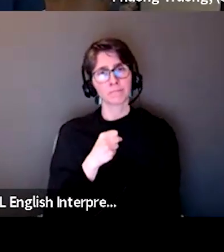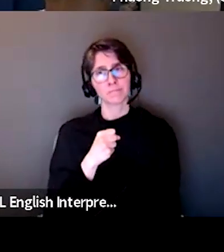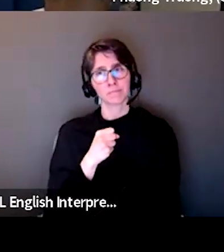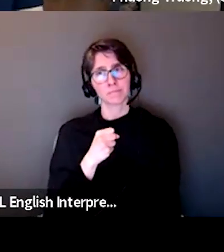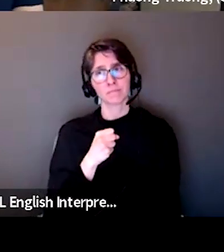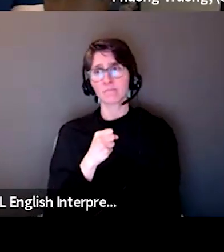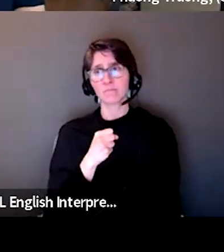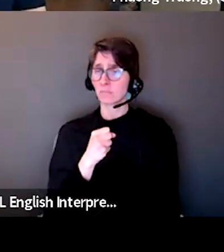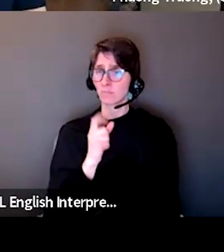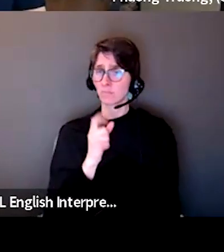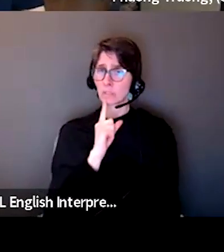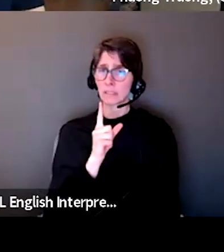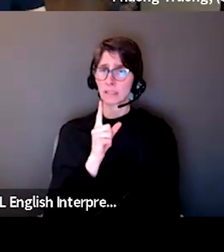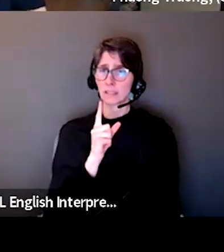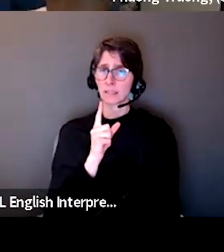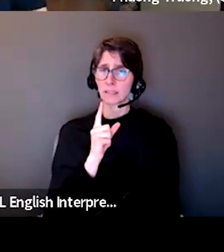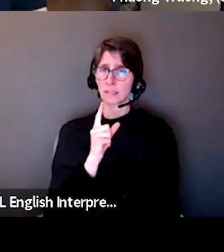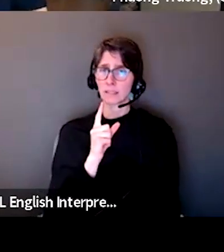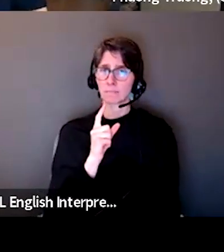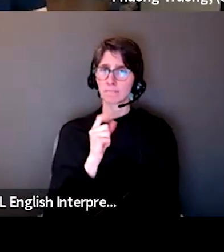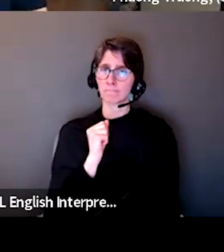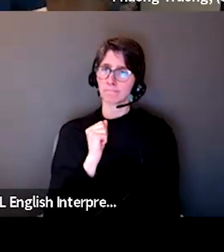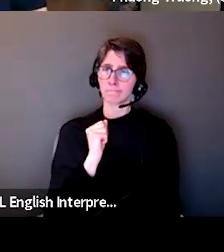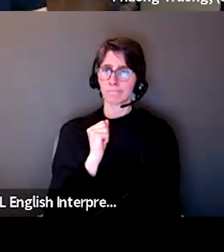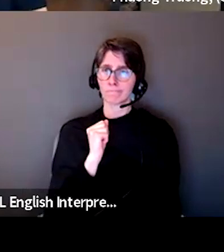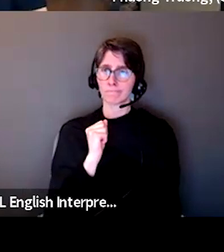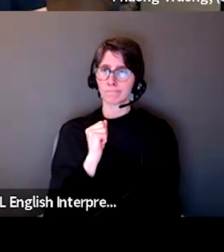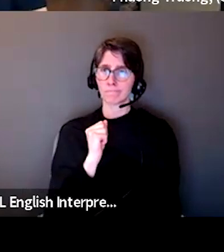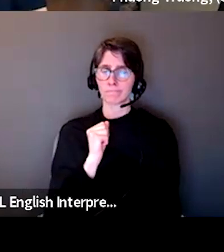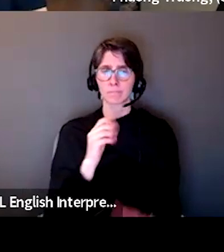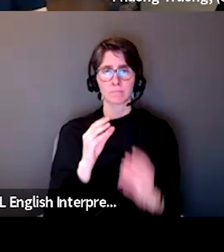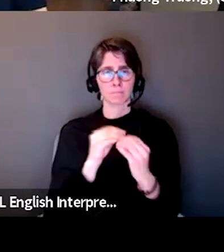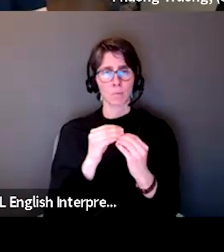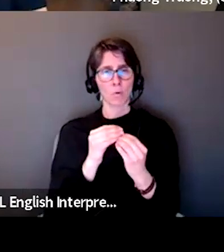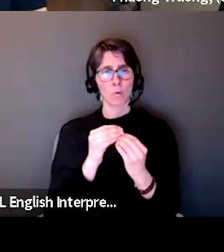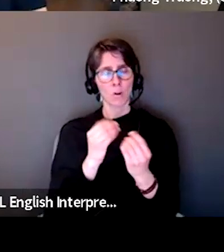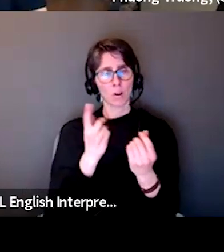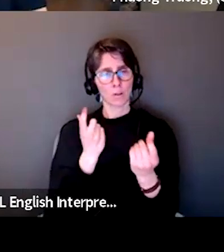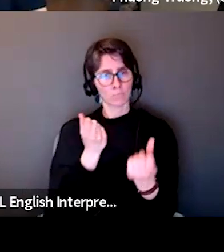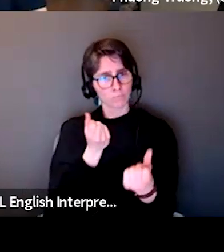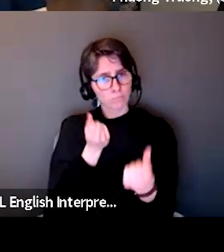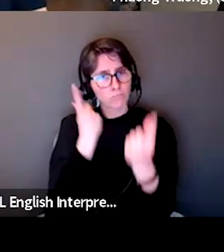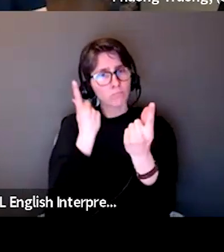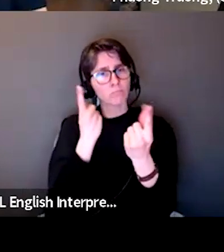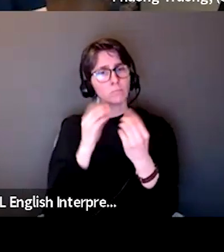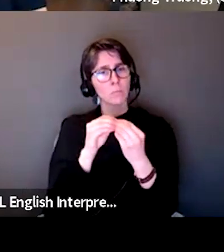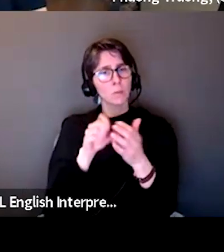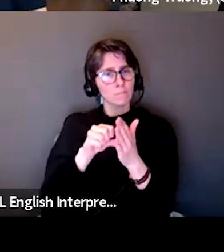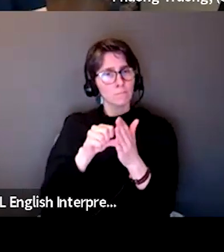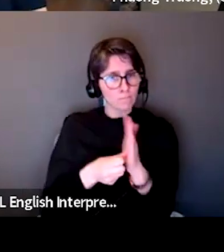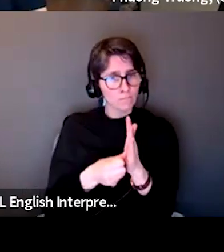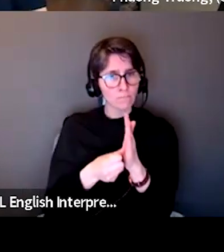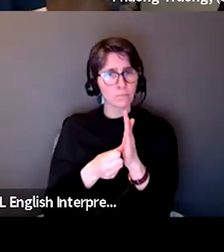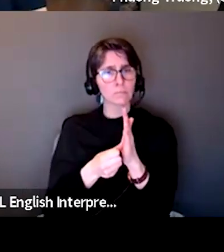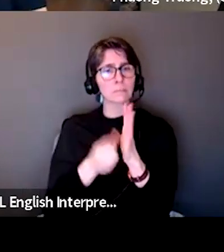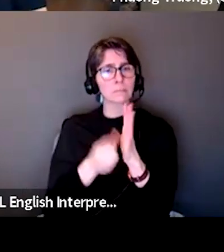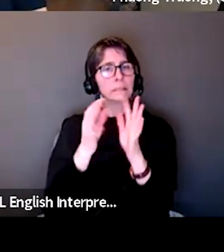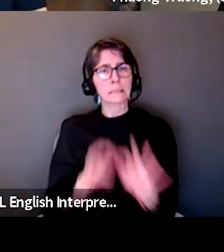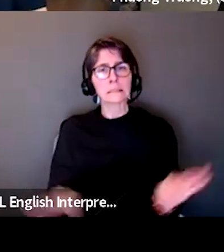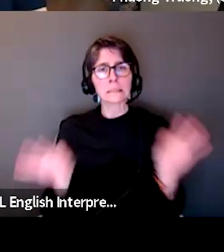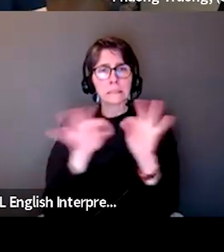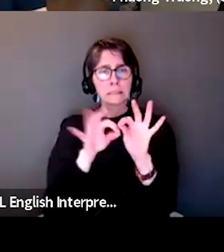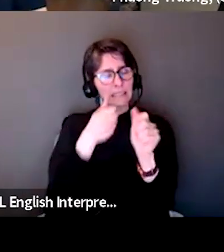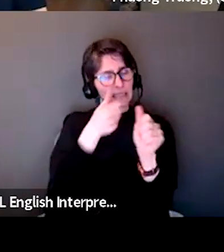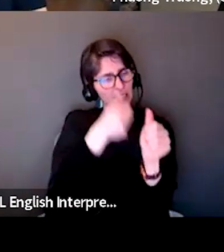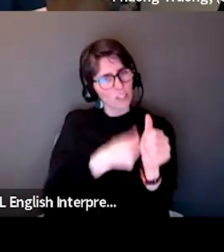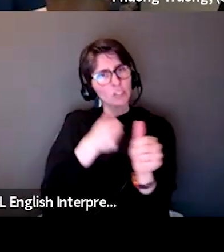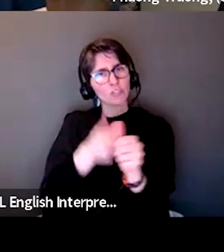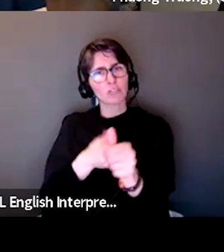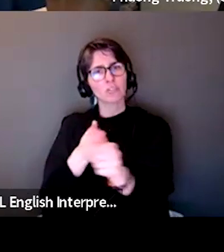just really understanding and emphasising the value of each person in the company,